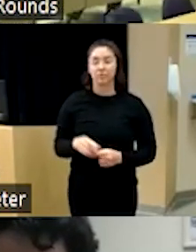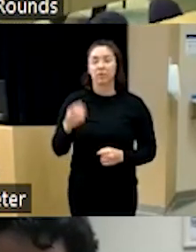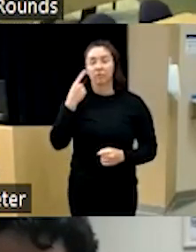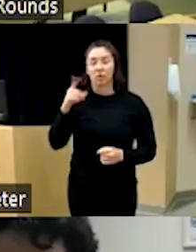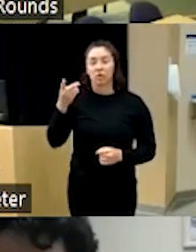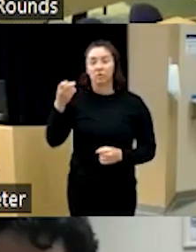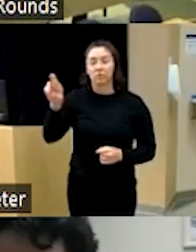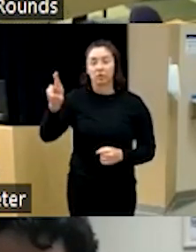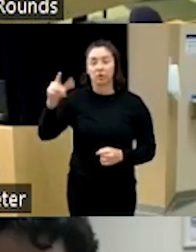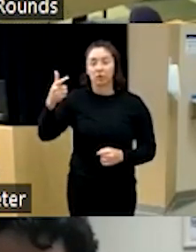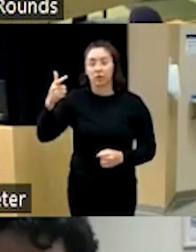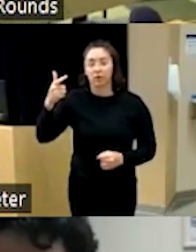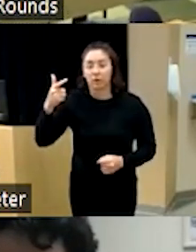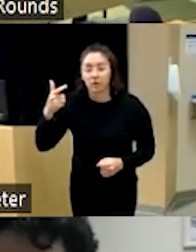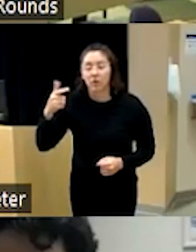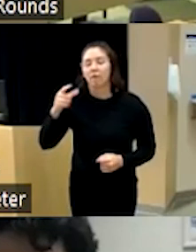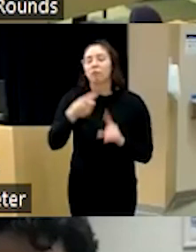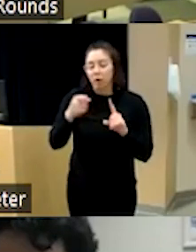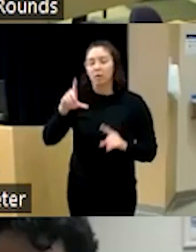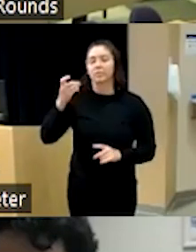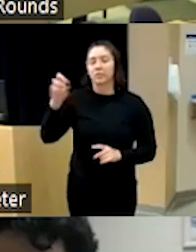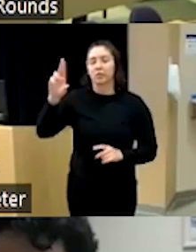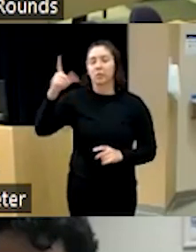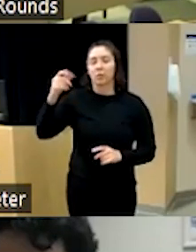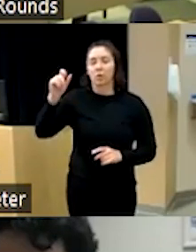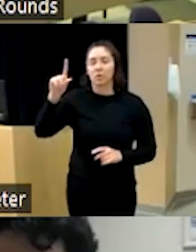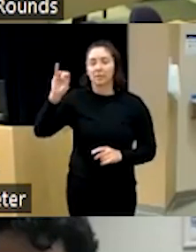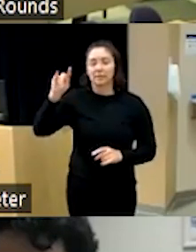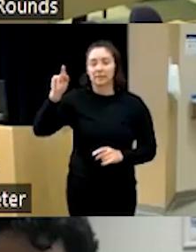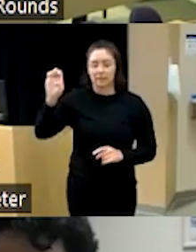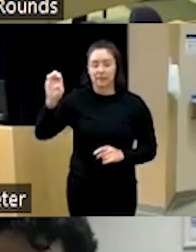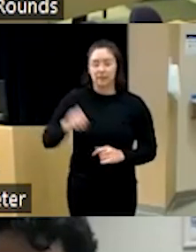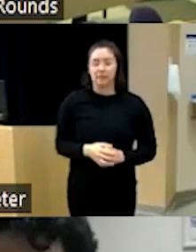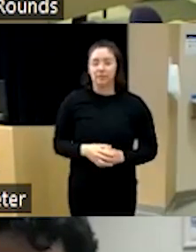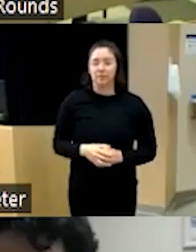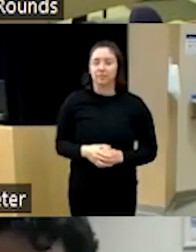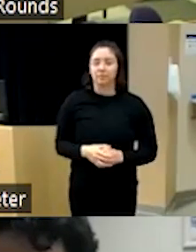training in the use of self self hypnosis for pain modification a component of your program